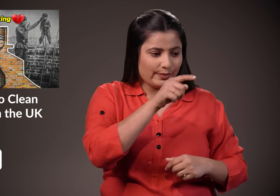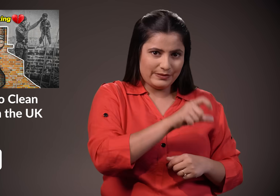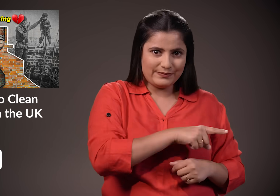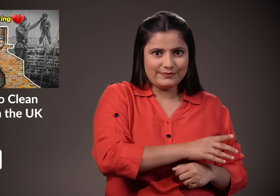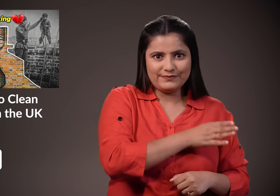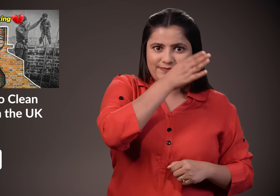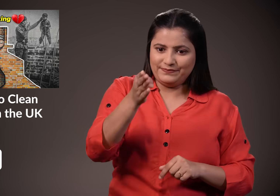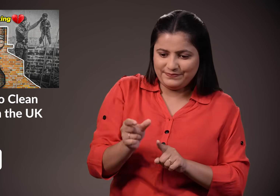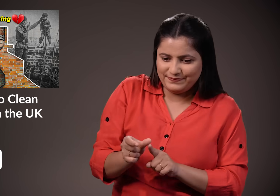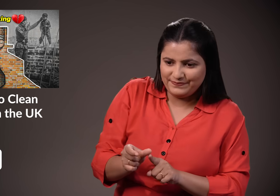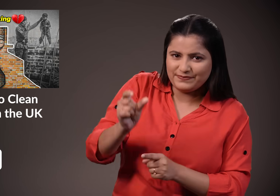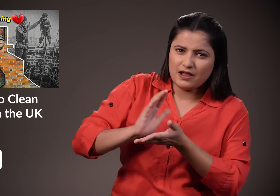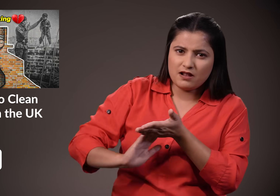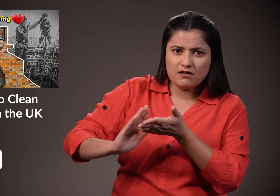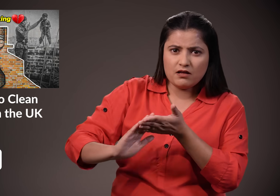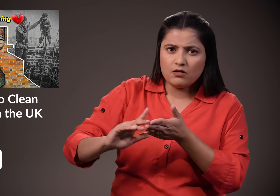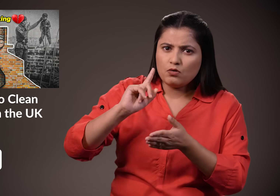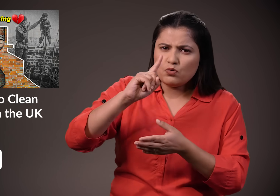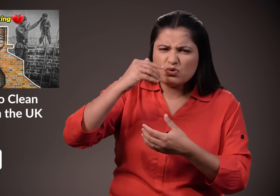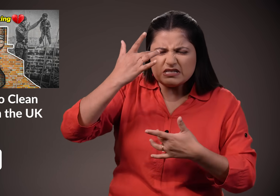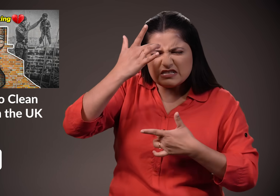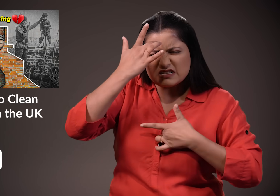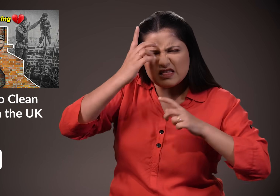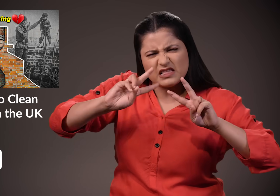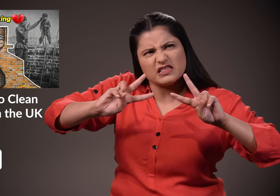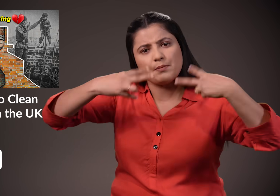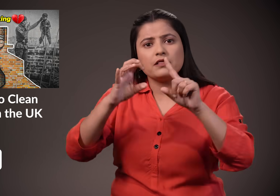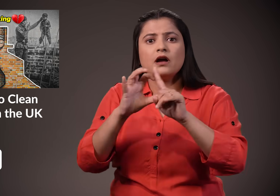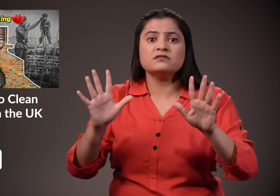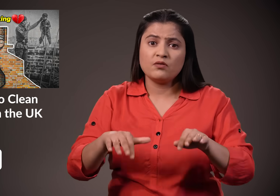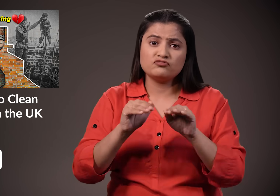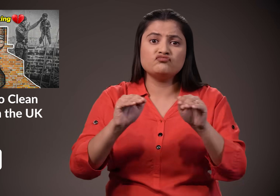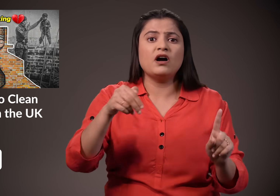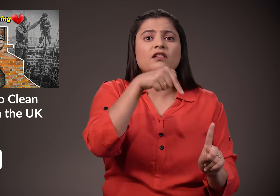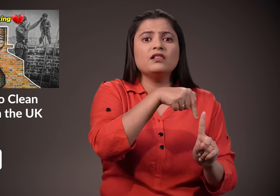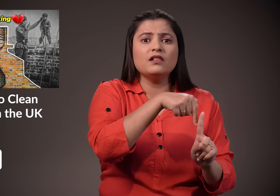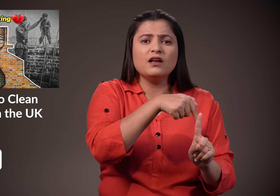Working as chimney sweeps led to severe health issues among the children.